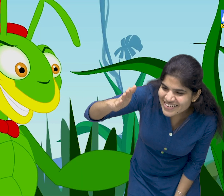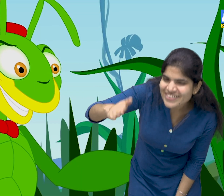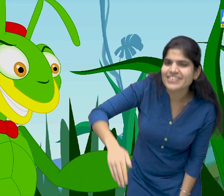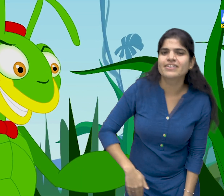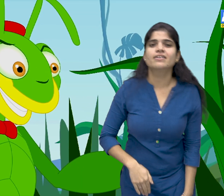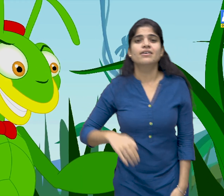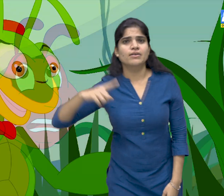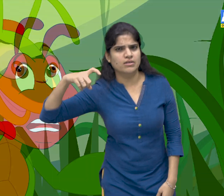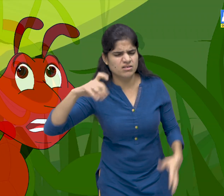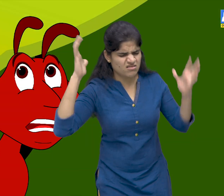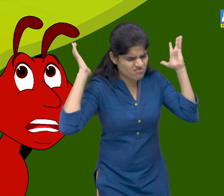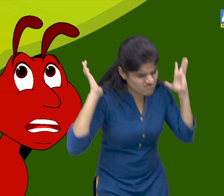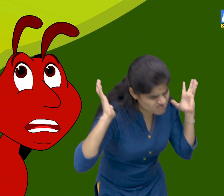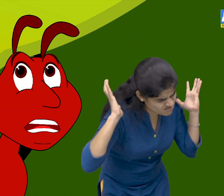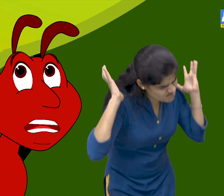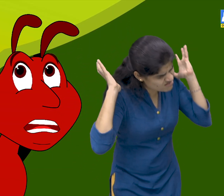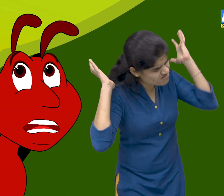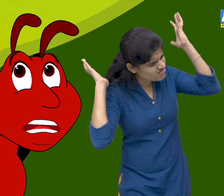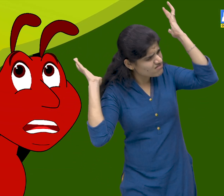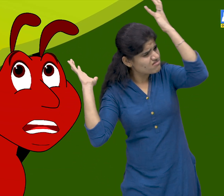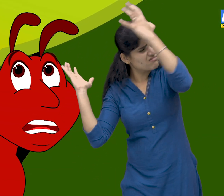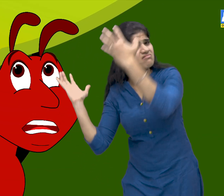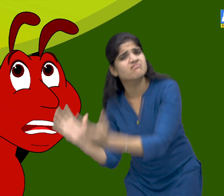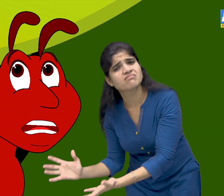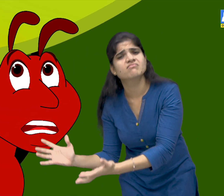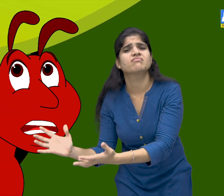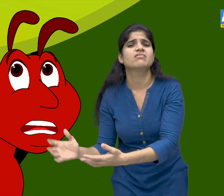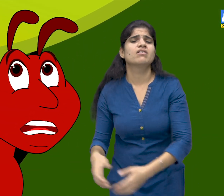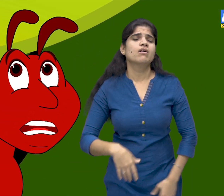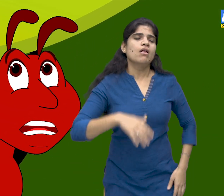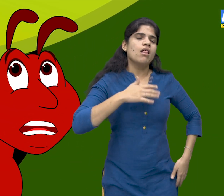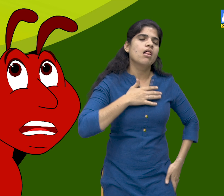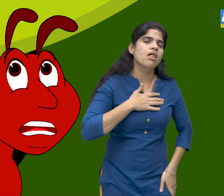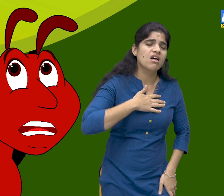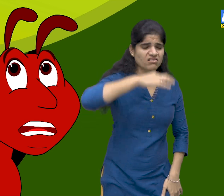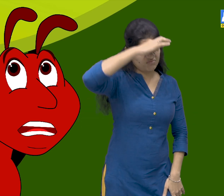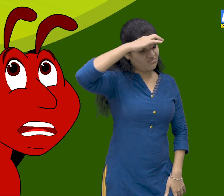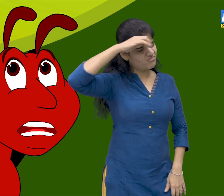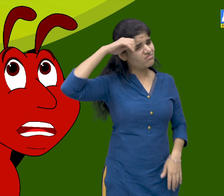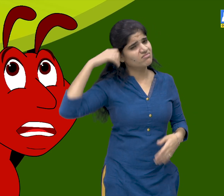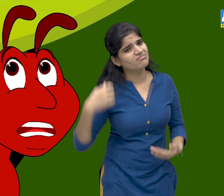''Hello!'' The ant put down the heavy item and took a deep breath.